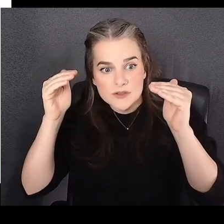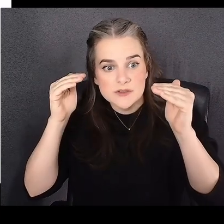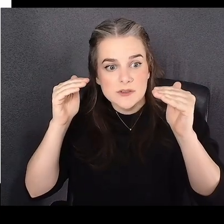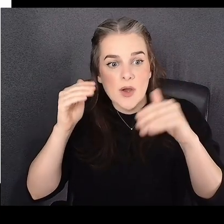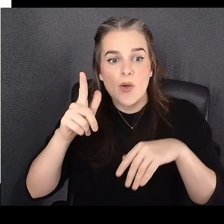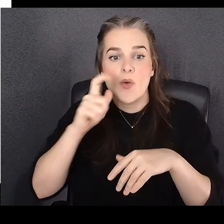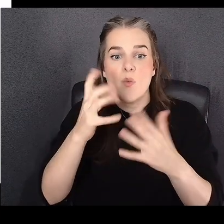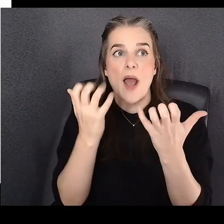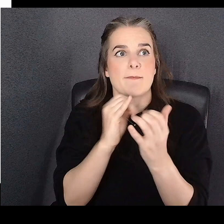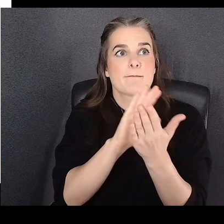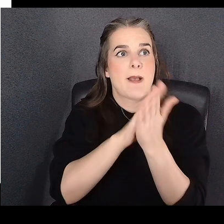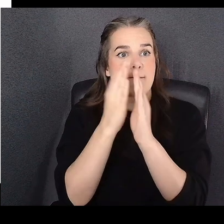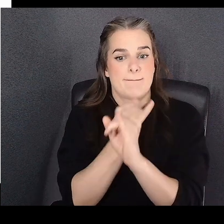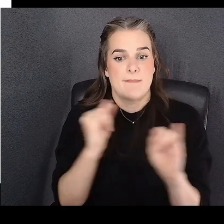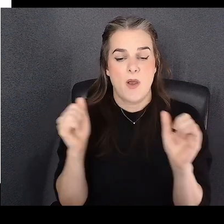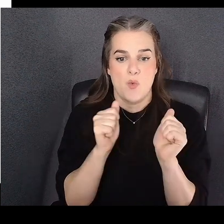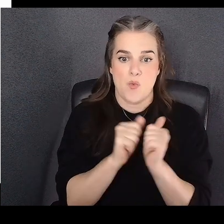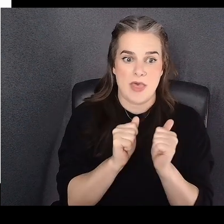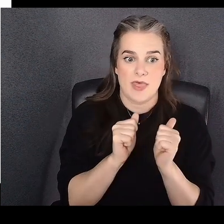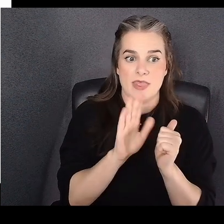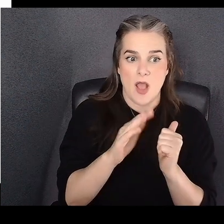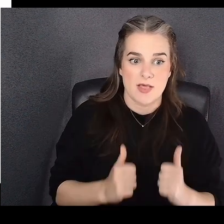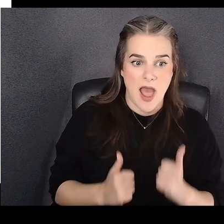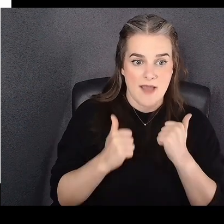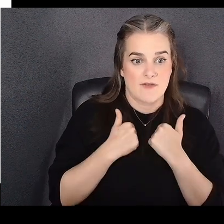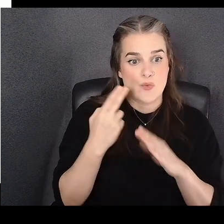And this can be everything and anything that you think of.